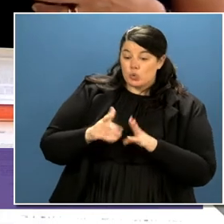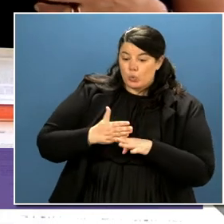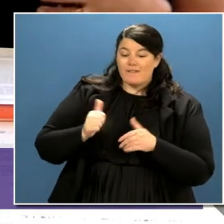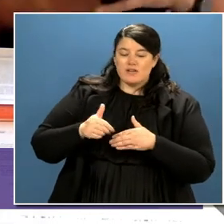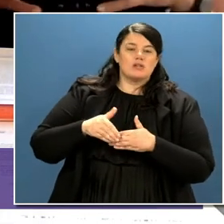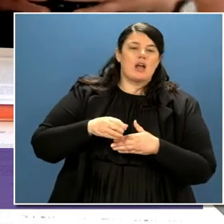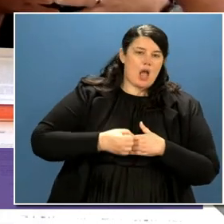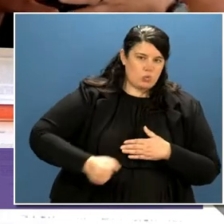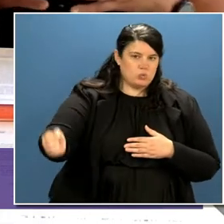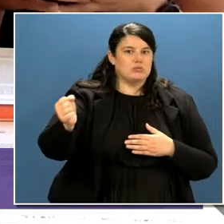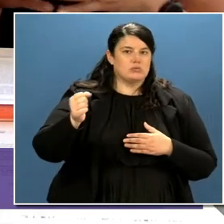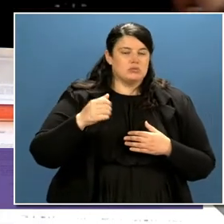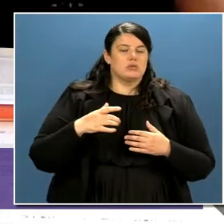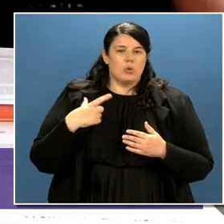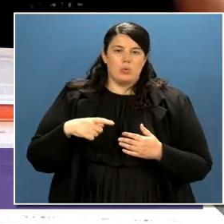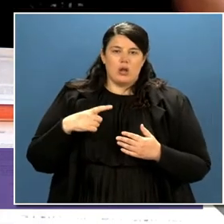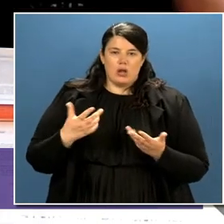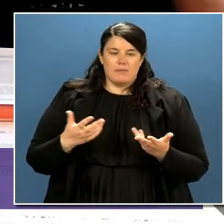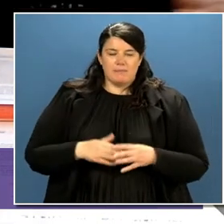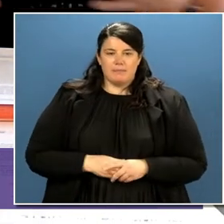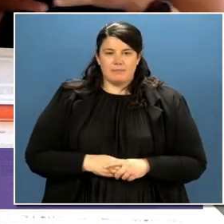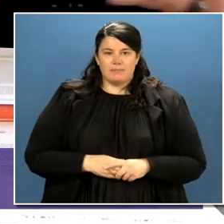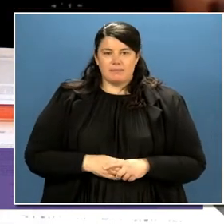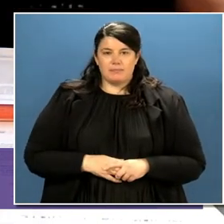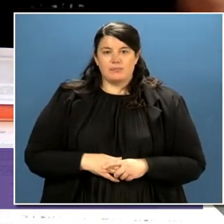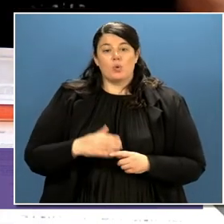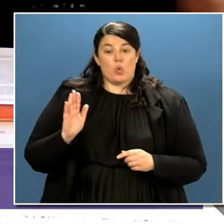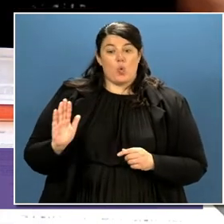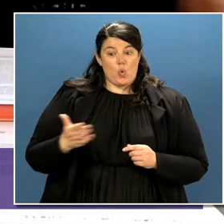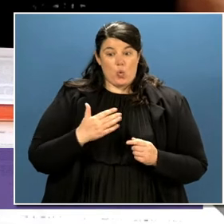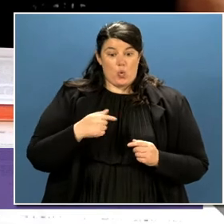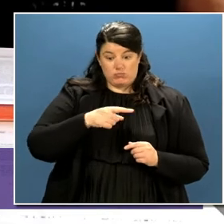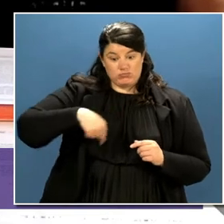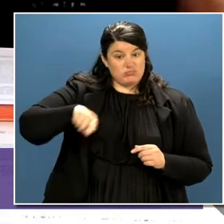And because we span --- so all of our associates have disability, we don't